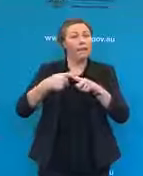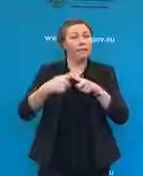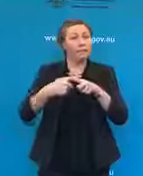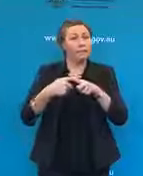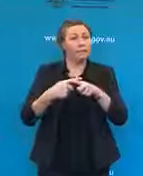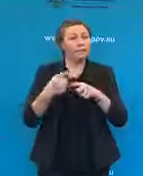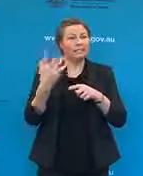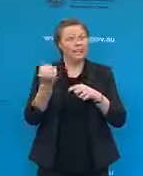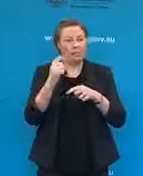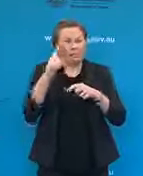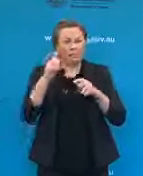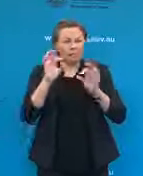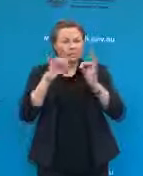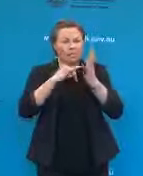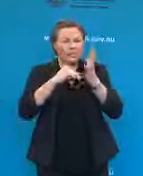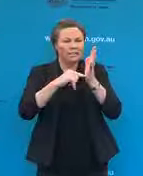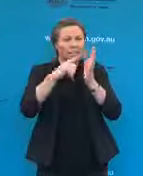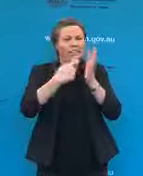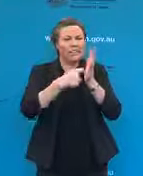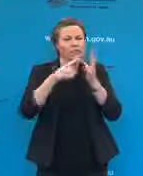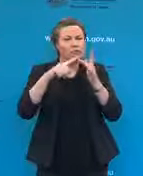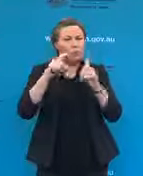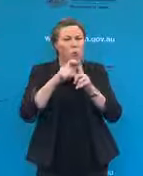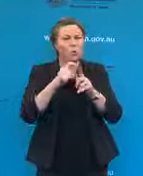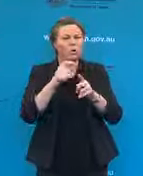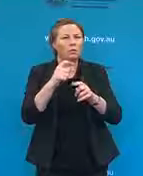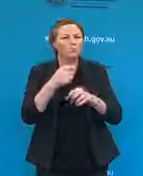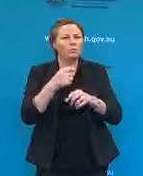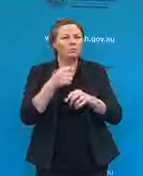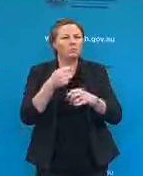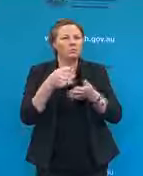dexamethasone which had some benefit, not enough of a benefit to say that it can